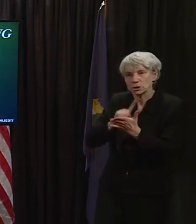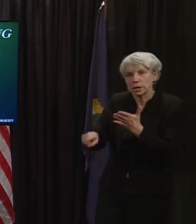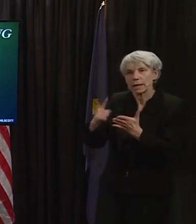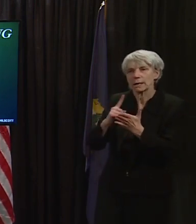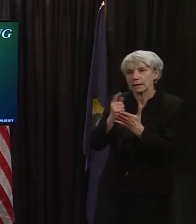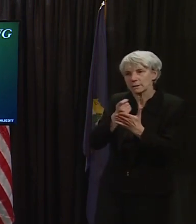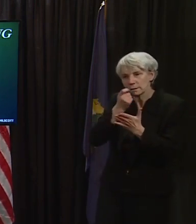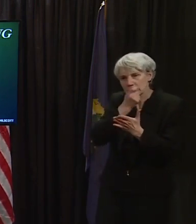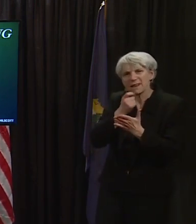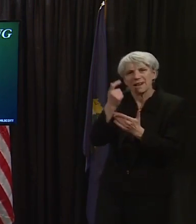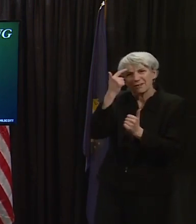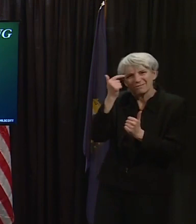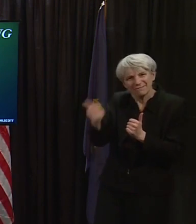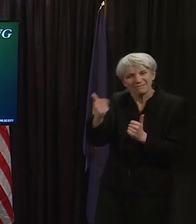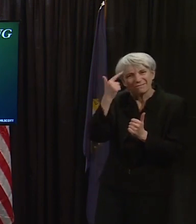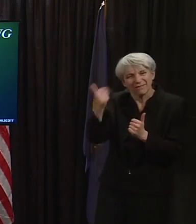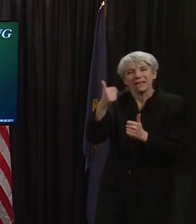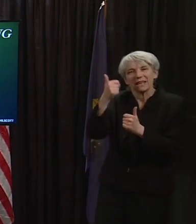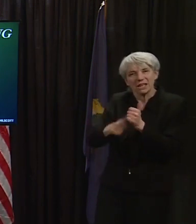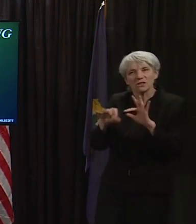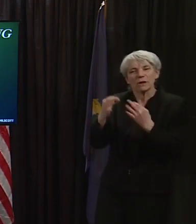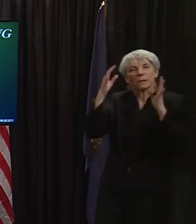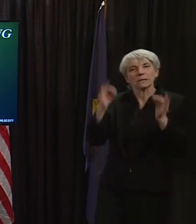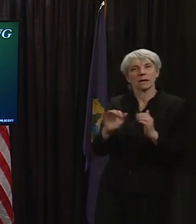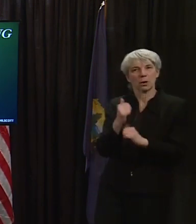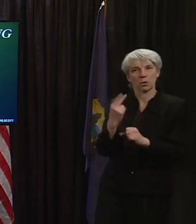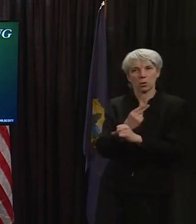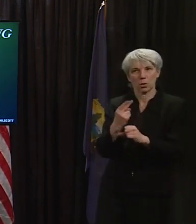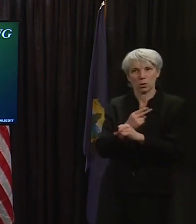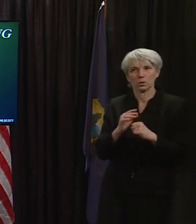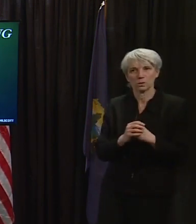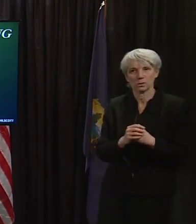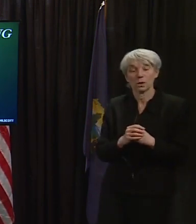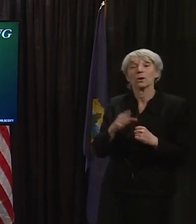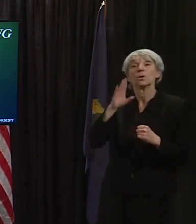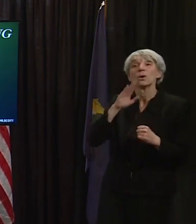We agree that given the shortened incubation period of omicron, both pcr